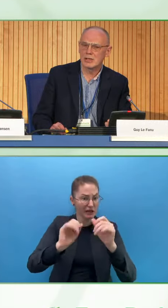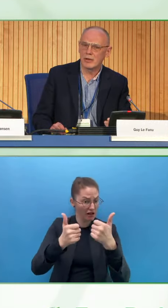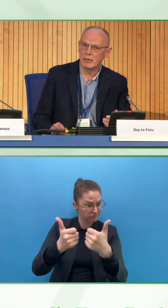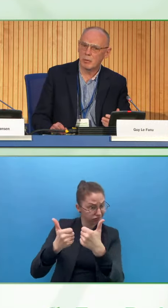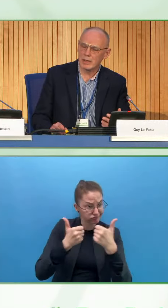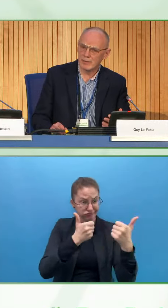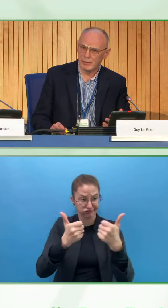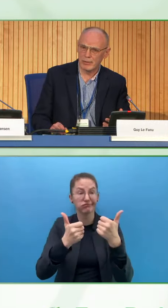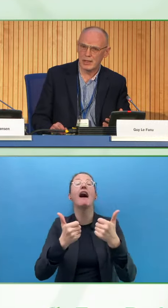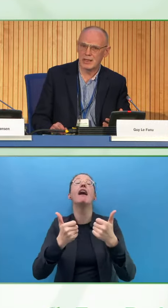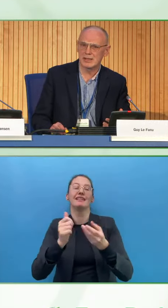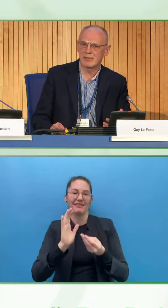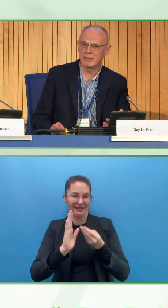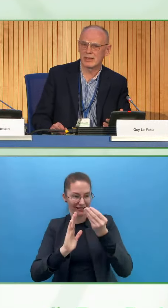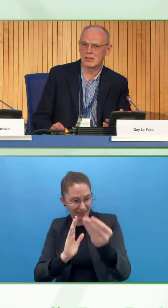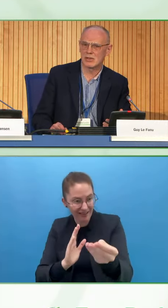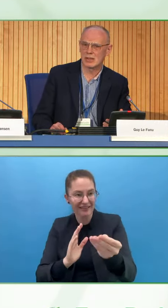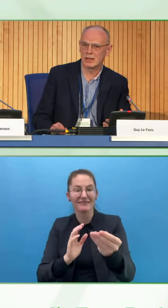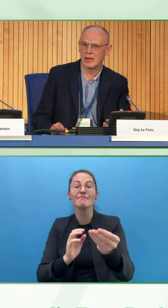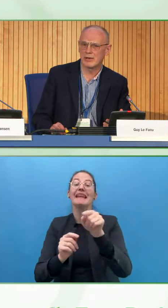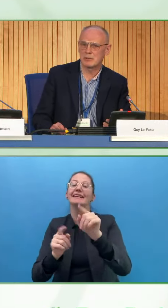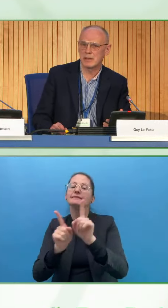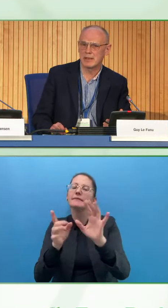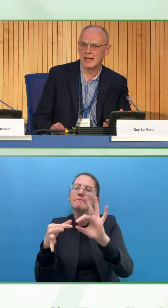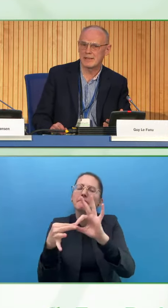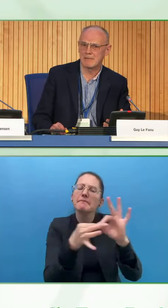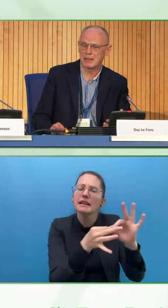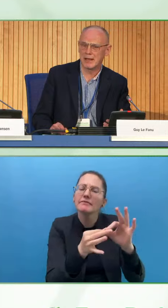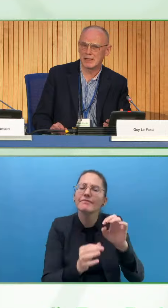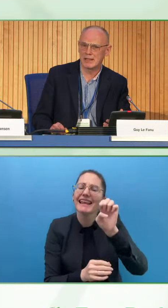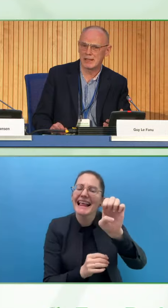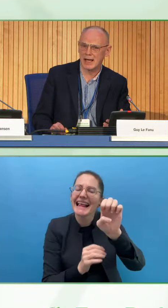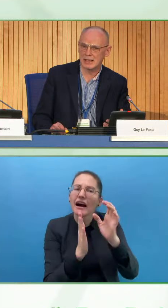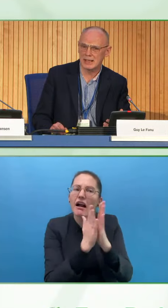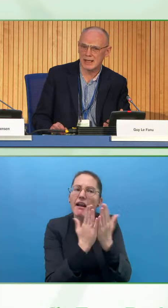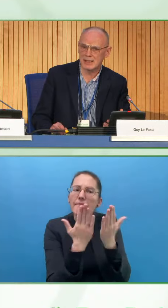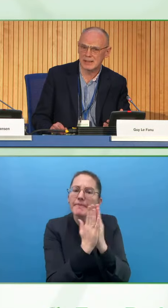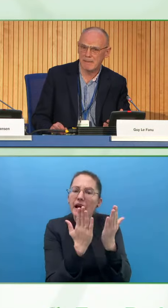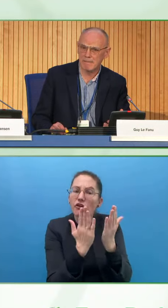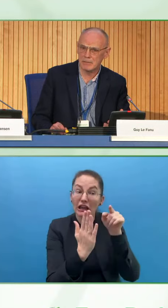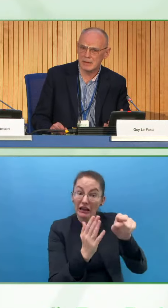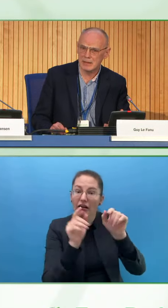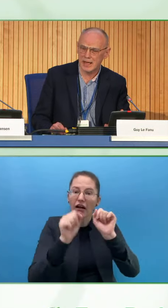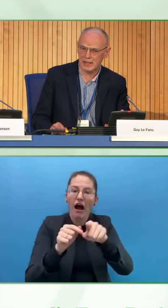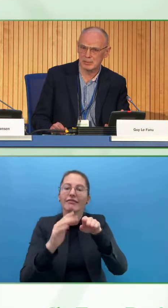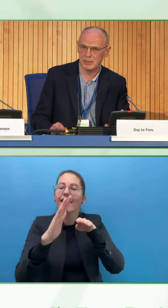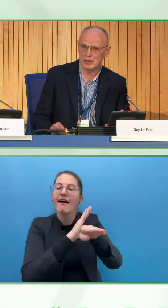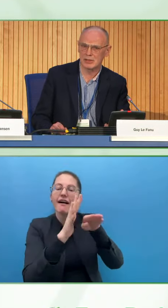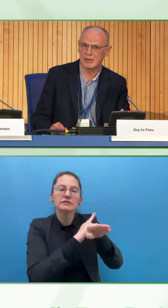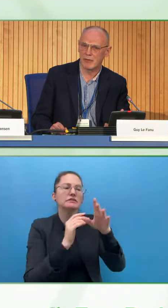So the wonderful thing is for instance that learners with Daisy players can access textbooks